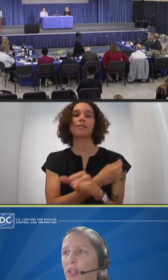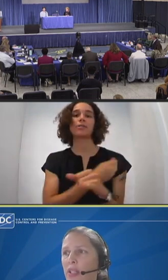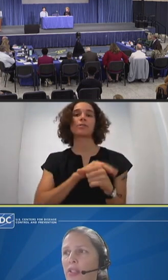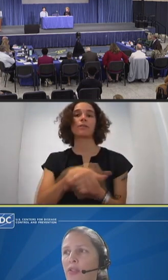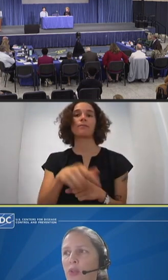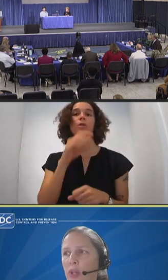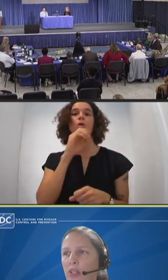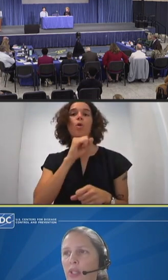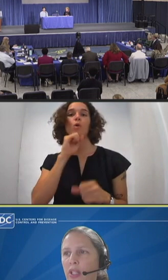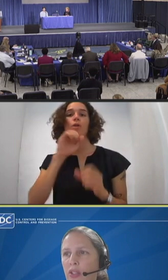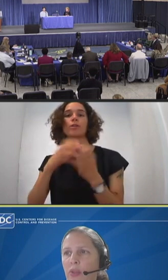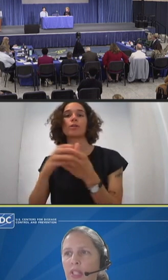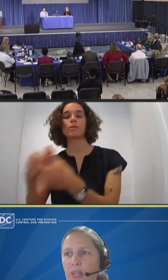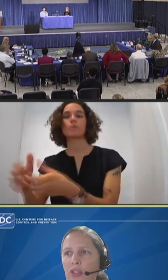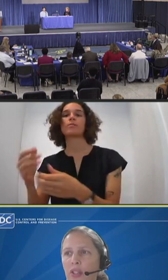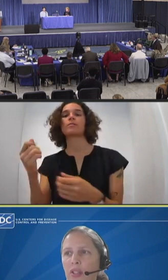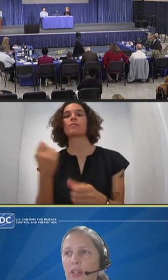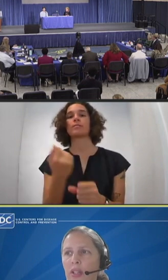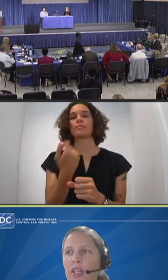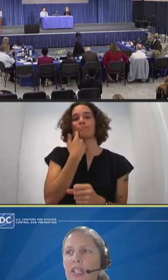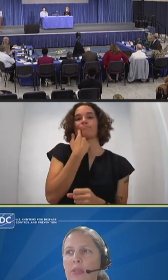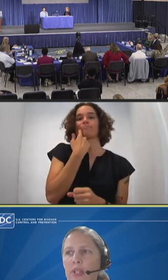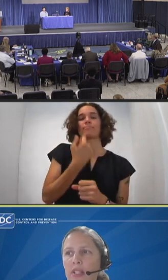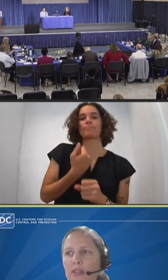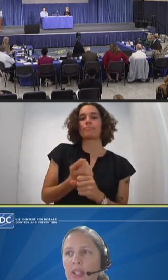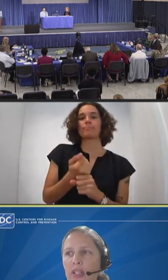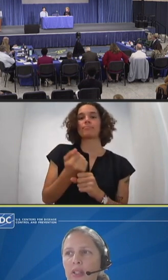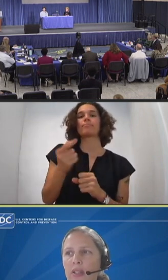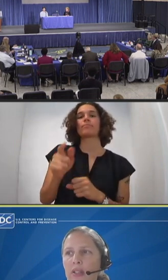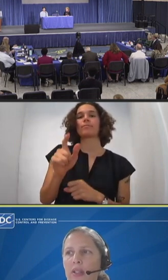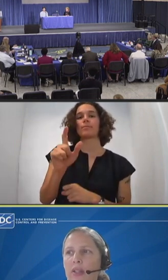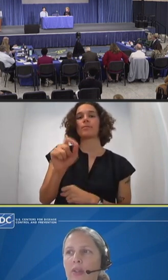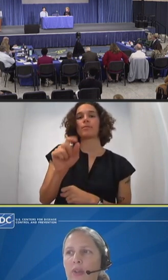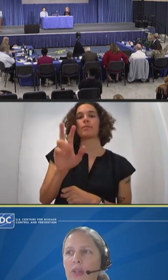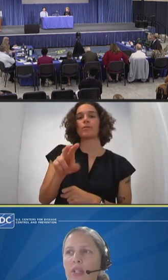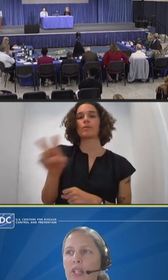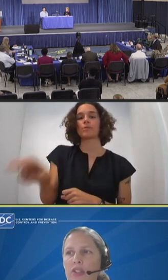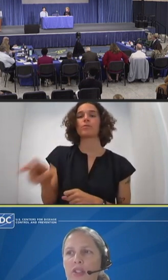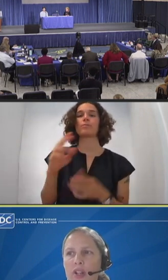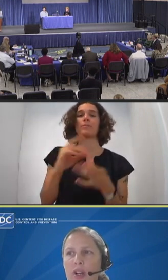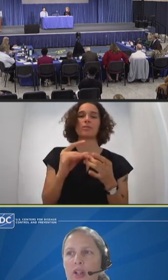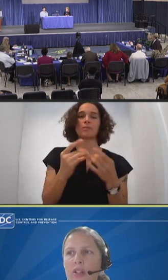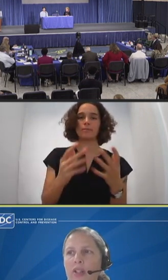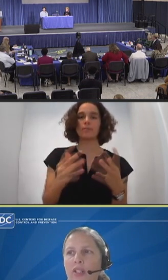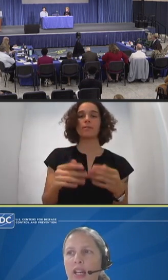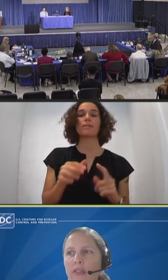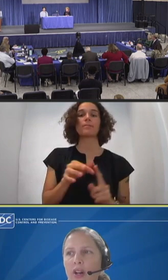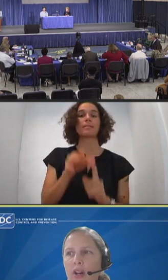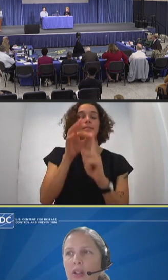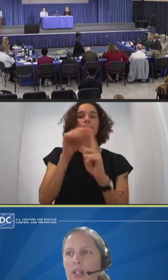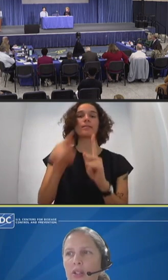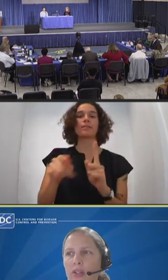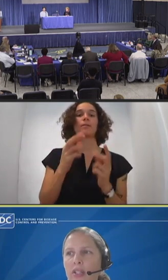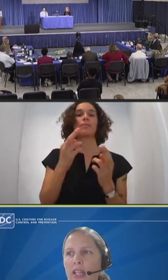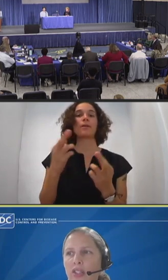this is from 2022, as mentioned. Specifically, the recommendations are to have all adults aged